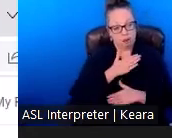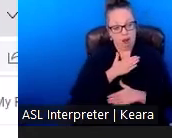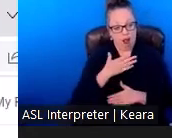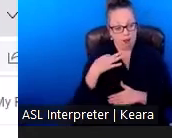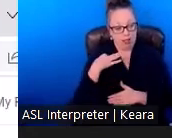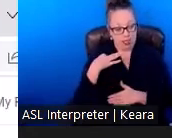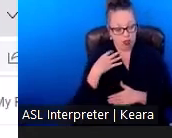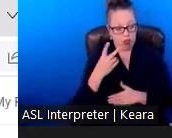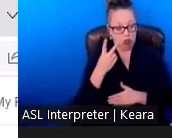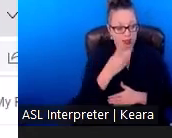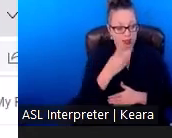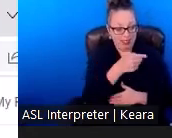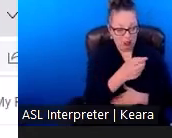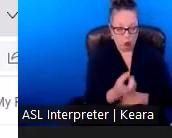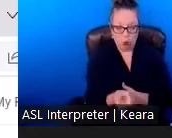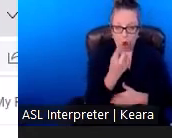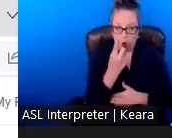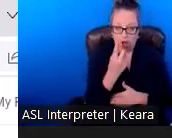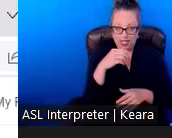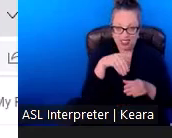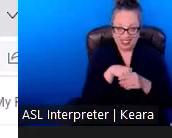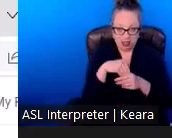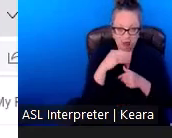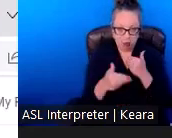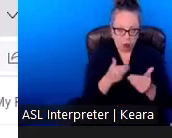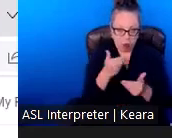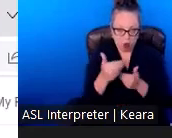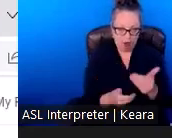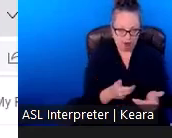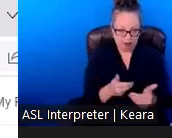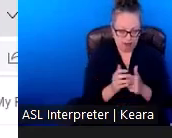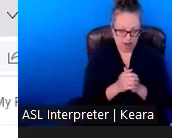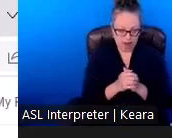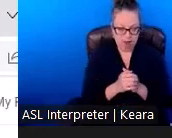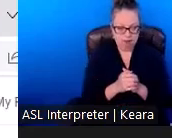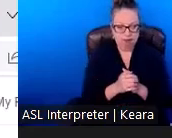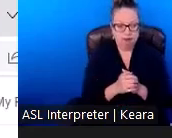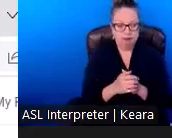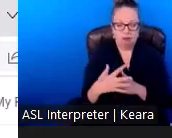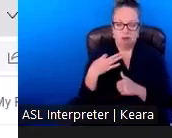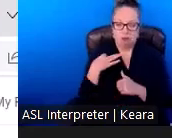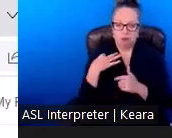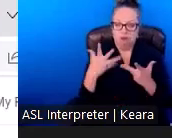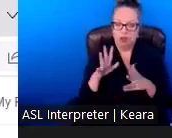one application draft in progress. After my application has been submitted, it will be